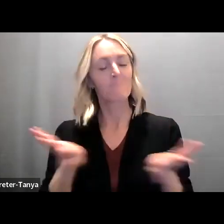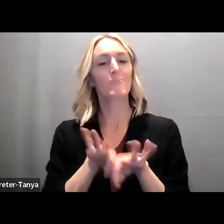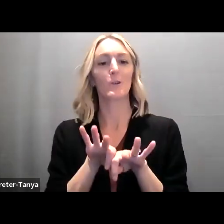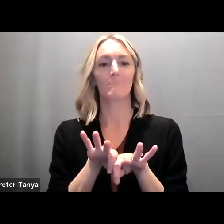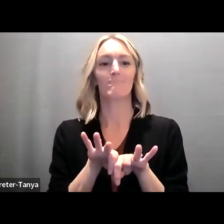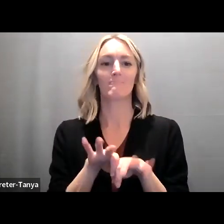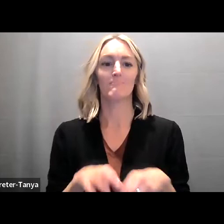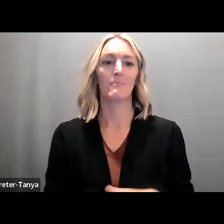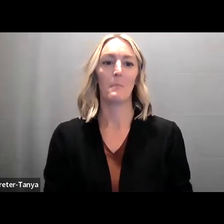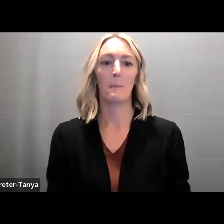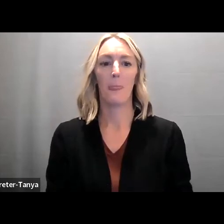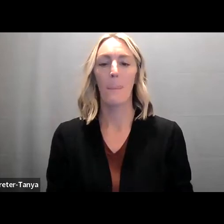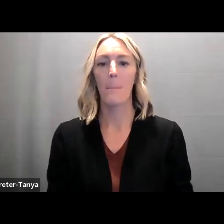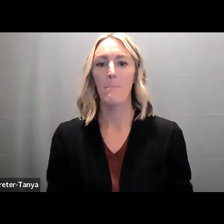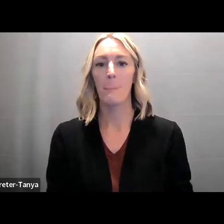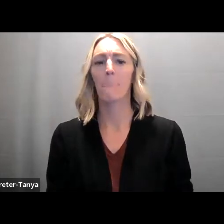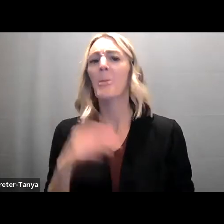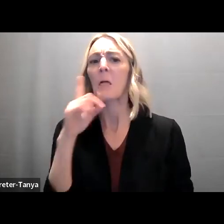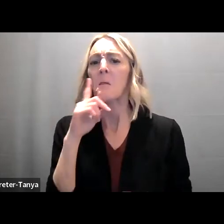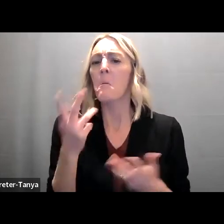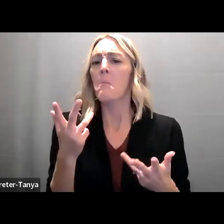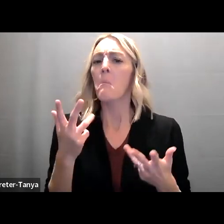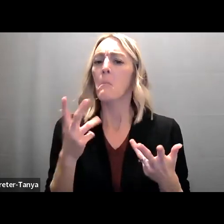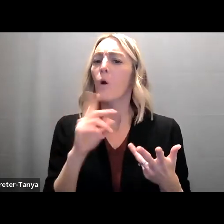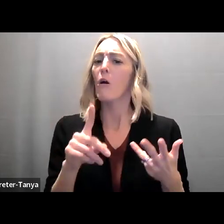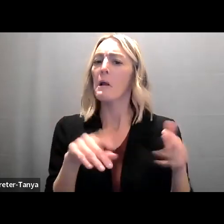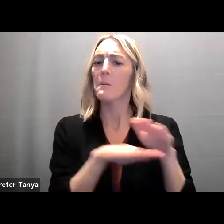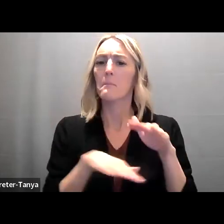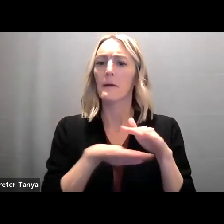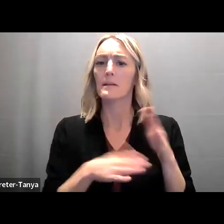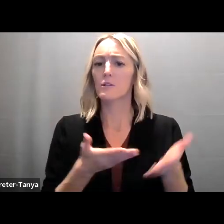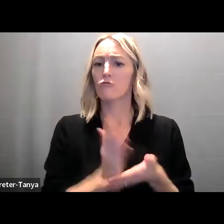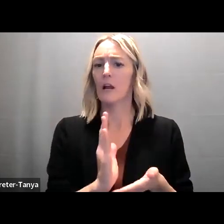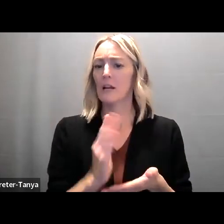And you would think that these are kind of basic rights that we would assume that any